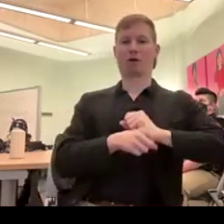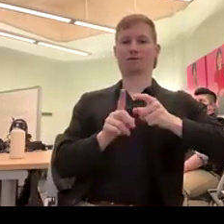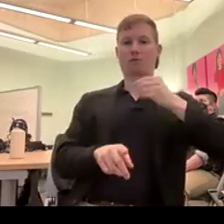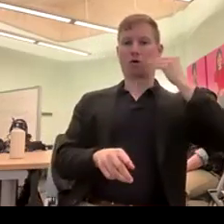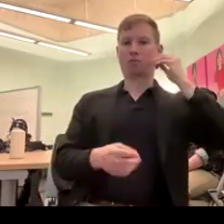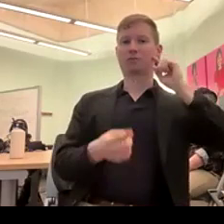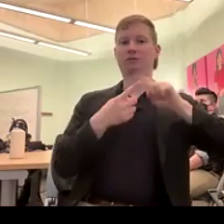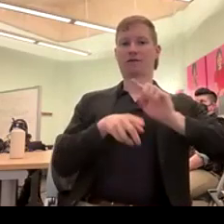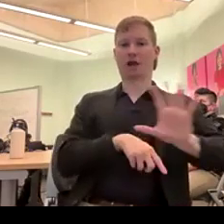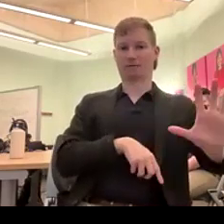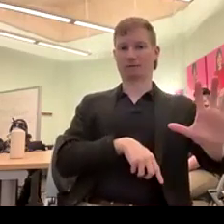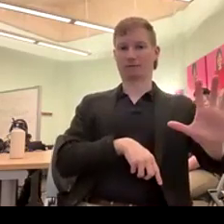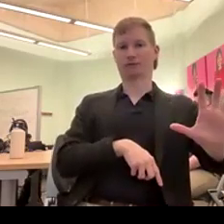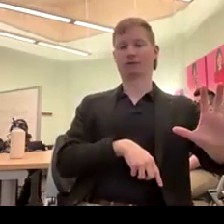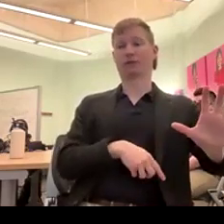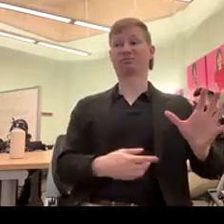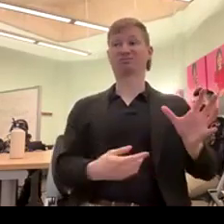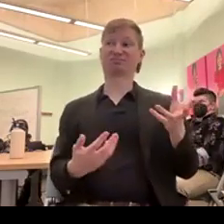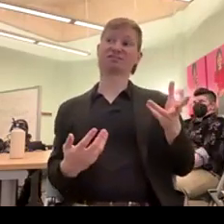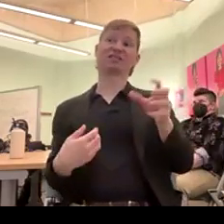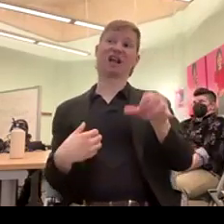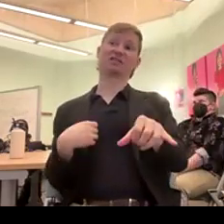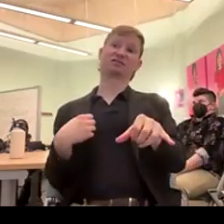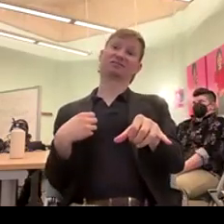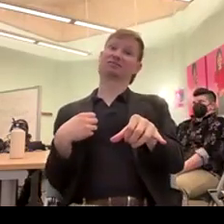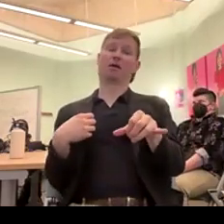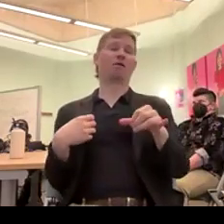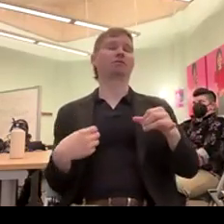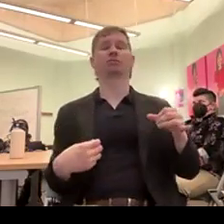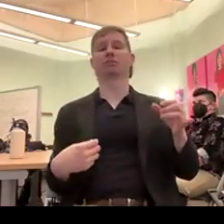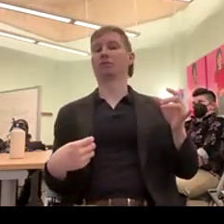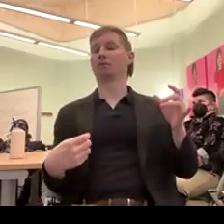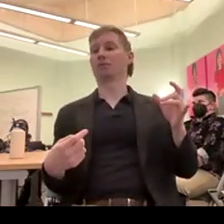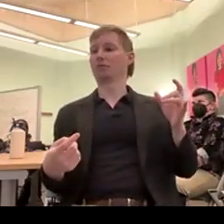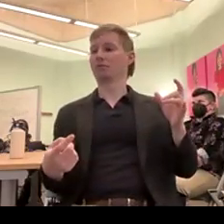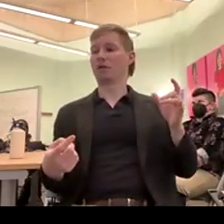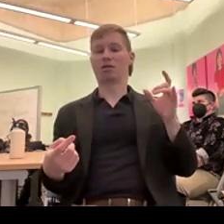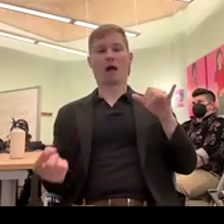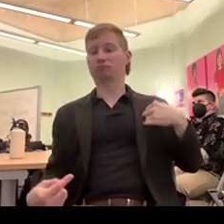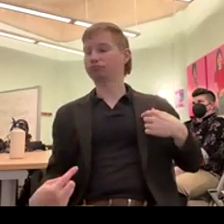commute home and then I work remotely for the rest of the day until 5. And that's probably...